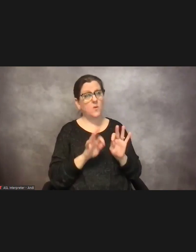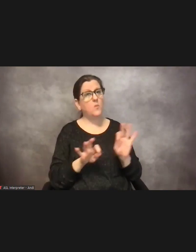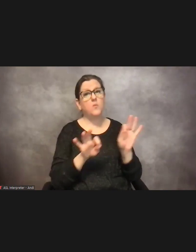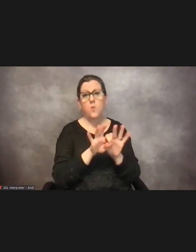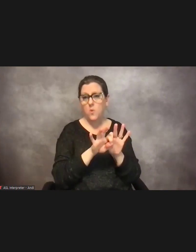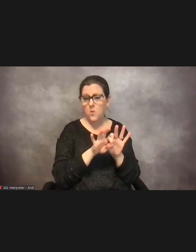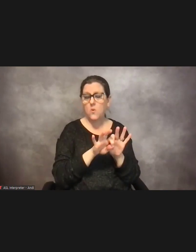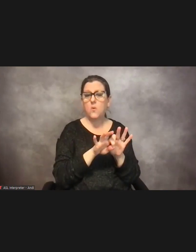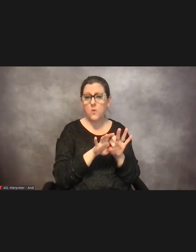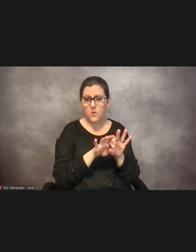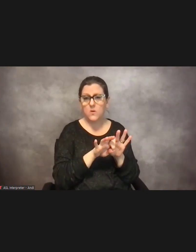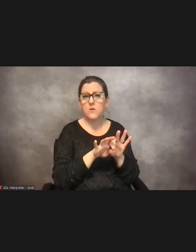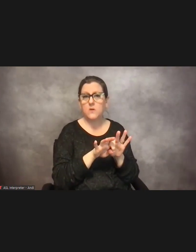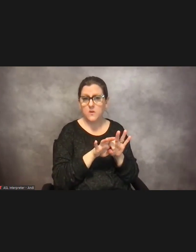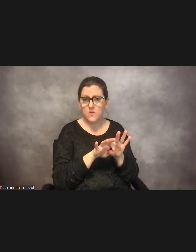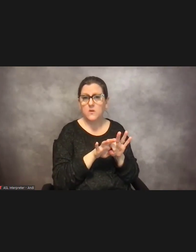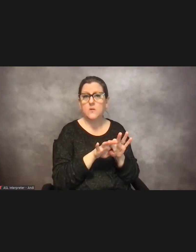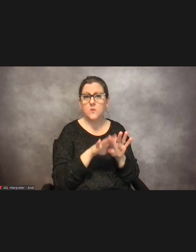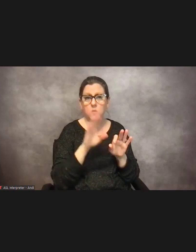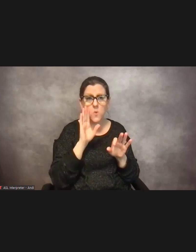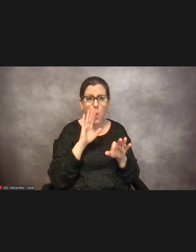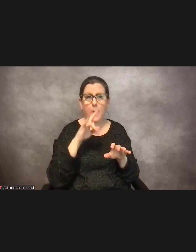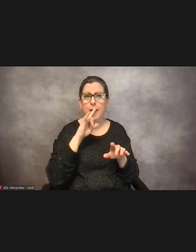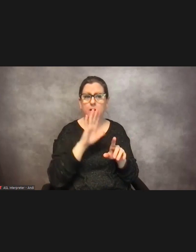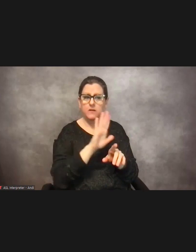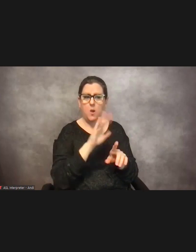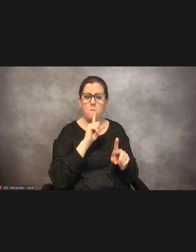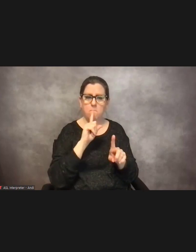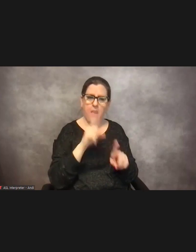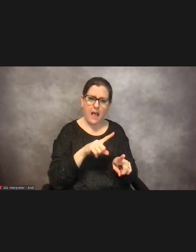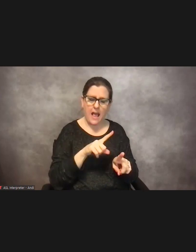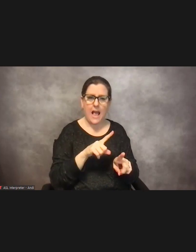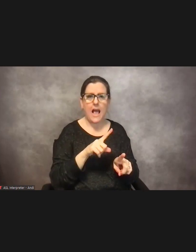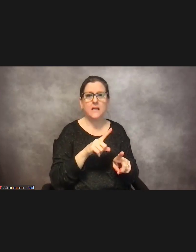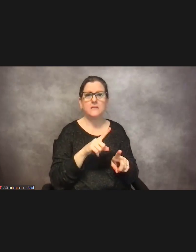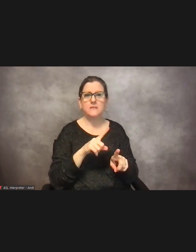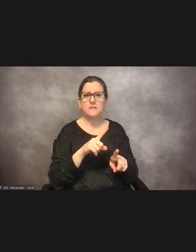We have to make sure that that, um, that that response is, um,